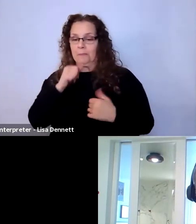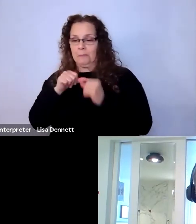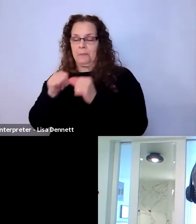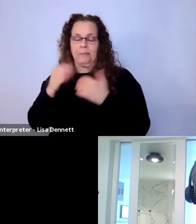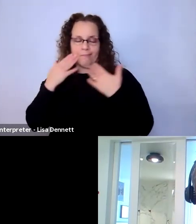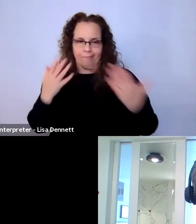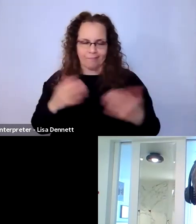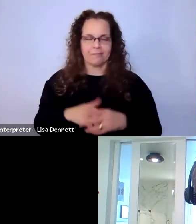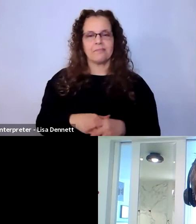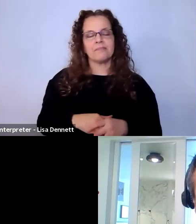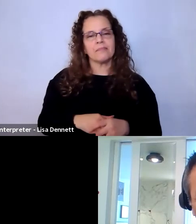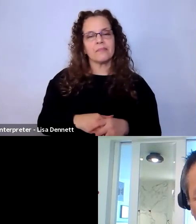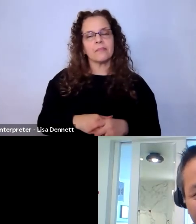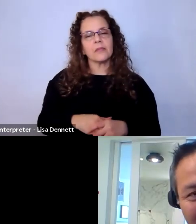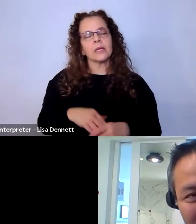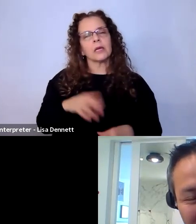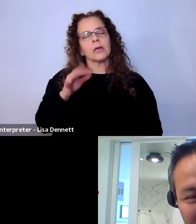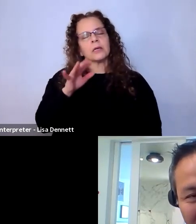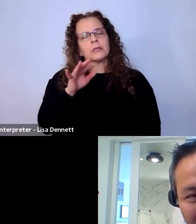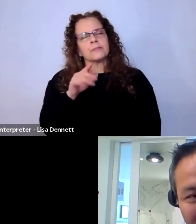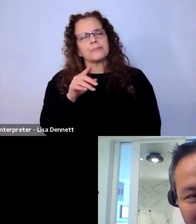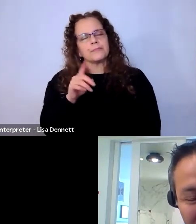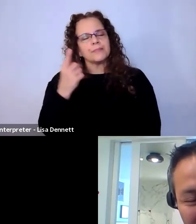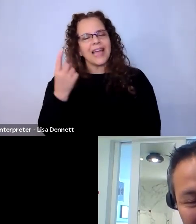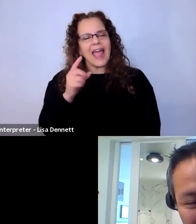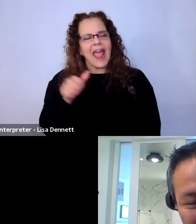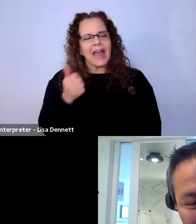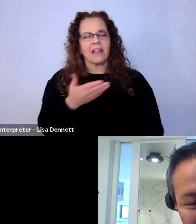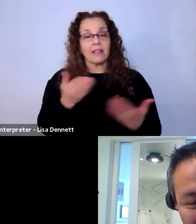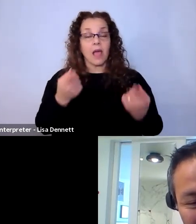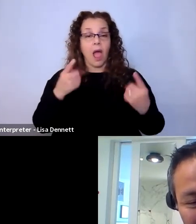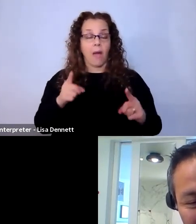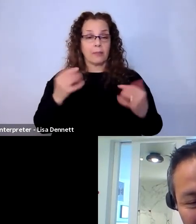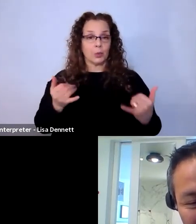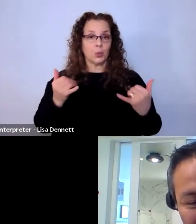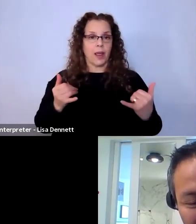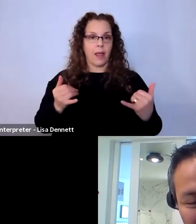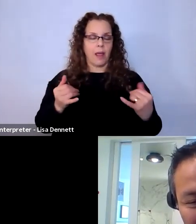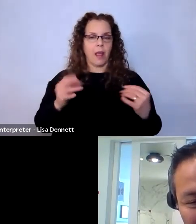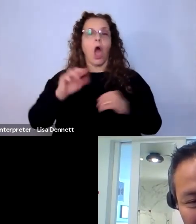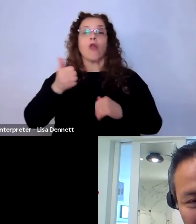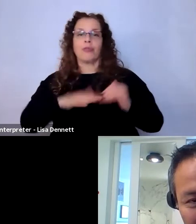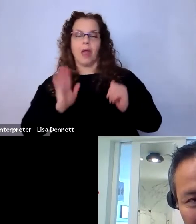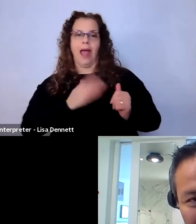It has anything happened today beyond our announcements that you found particularly interesting.